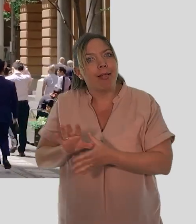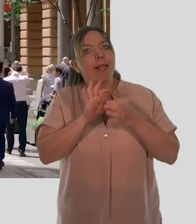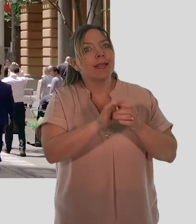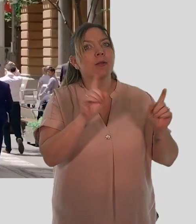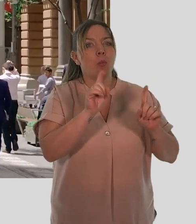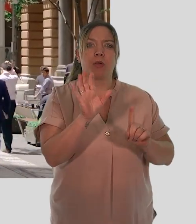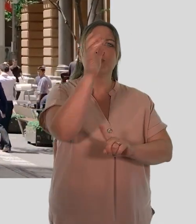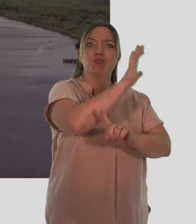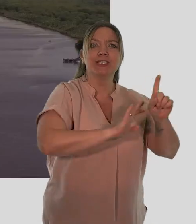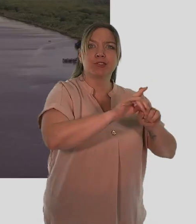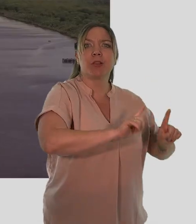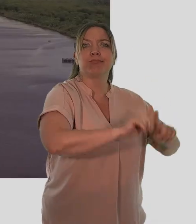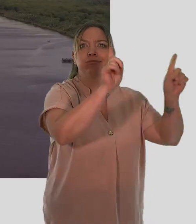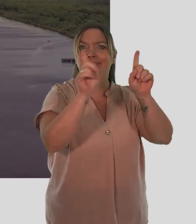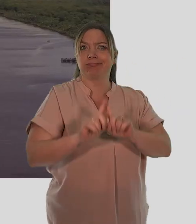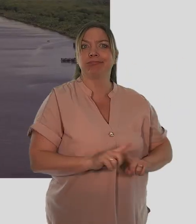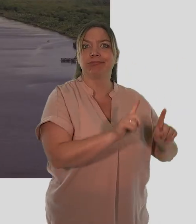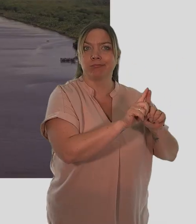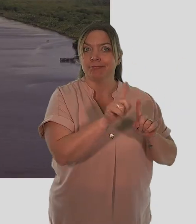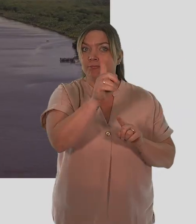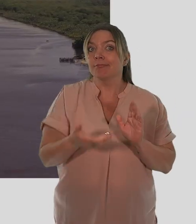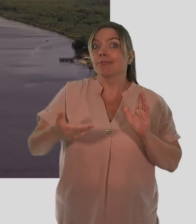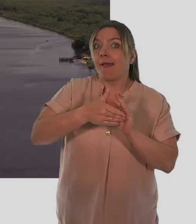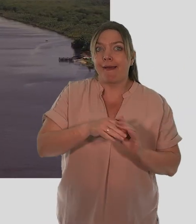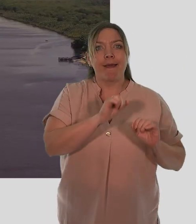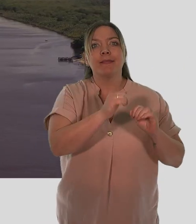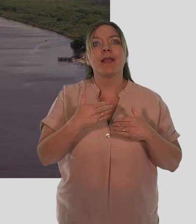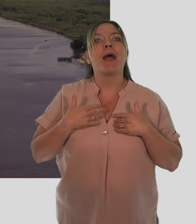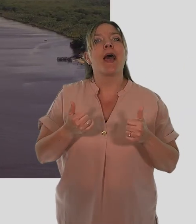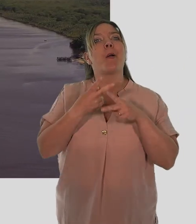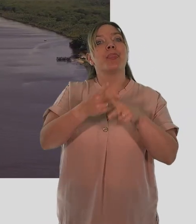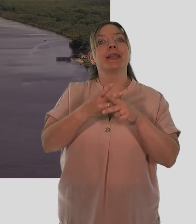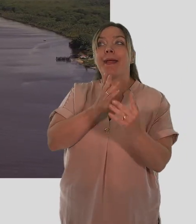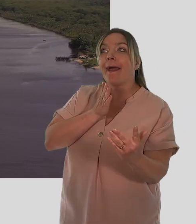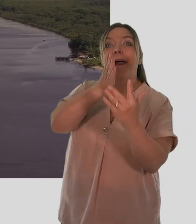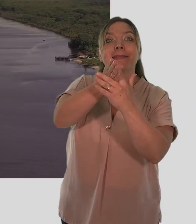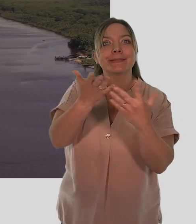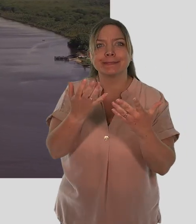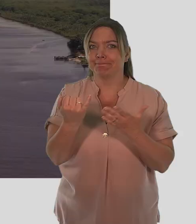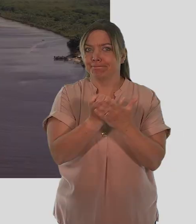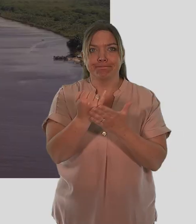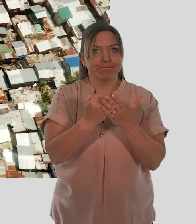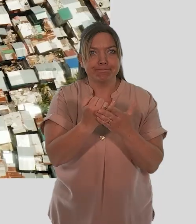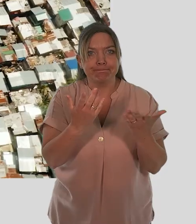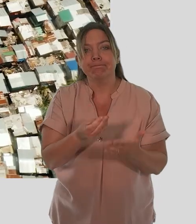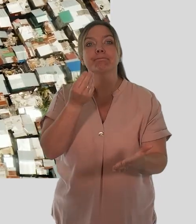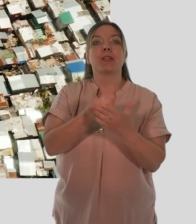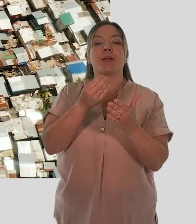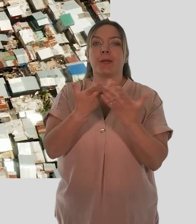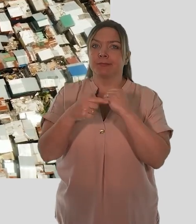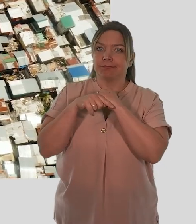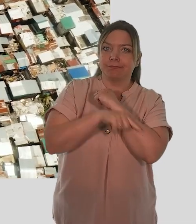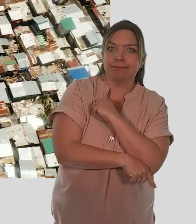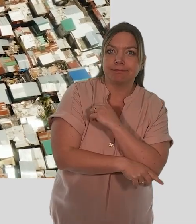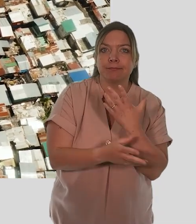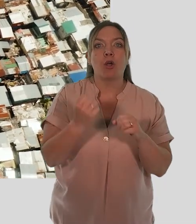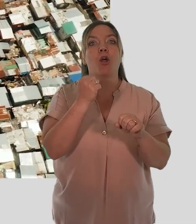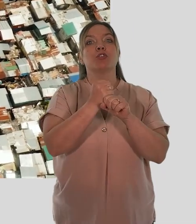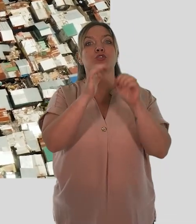is also affected by regional variation in risk factors, as well as poor access to healthcare due to economic hardship,